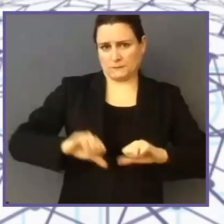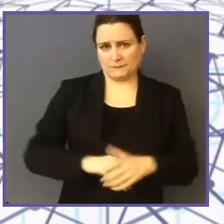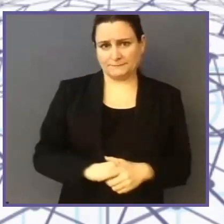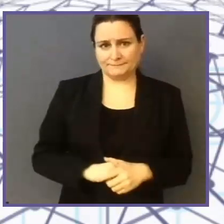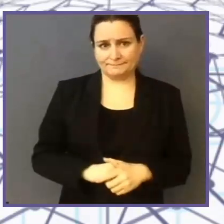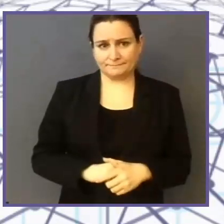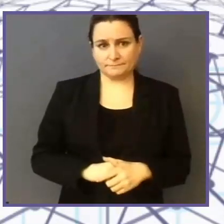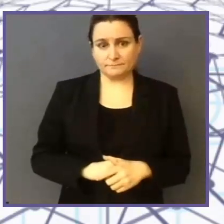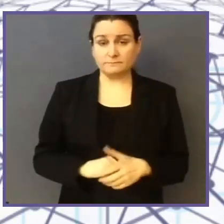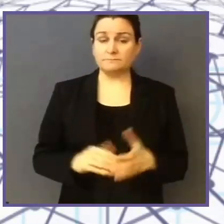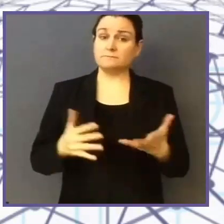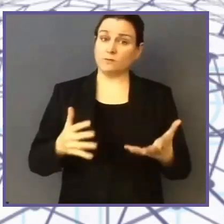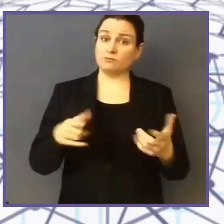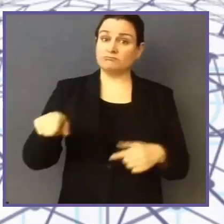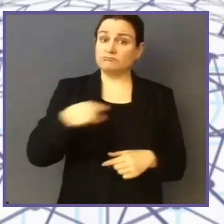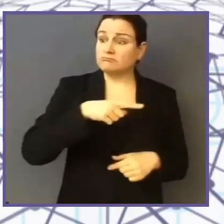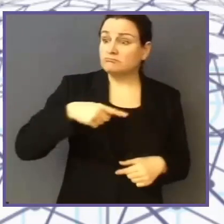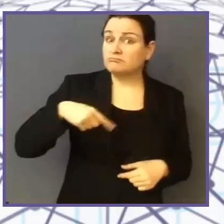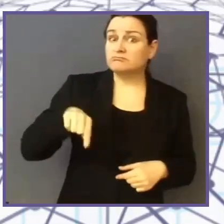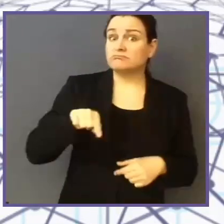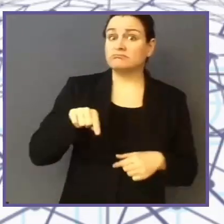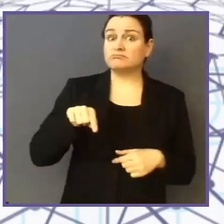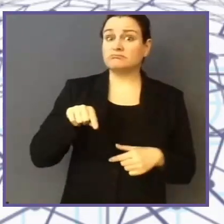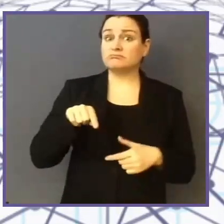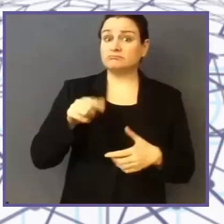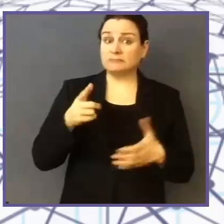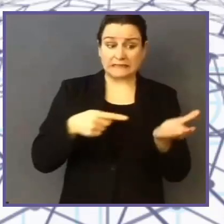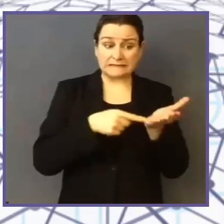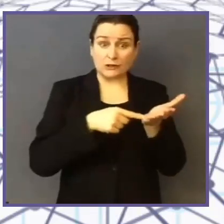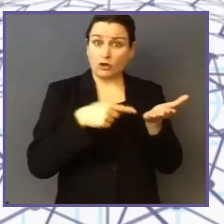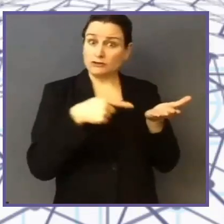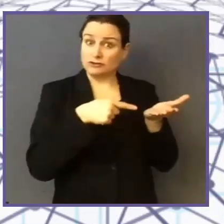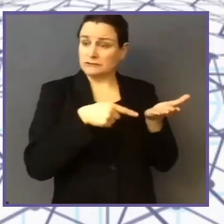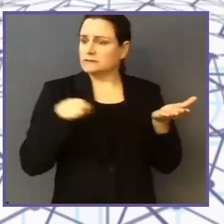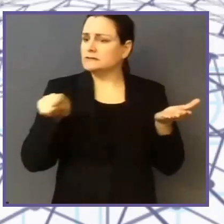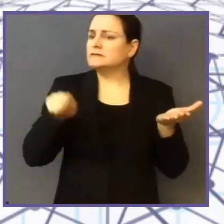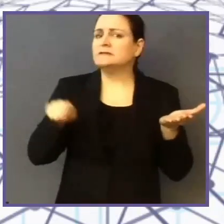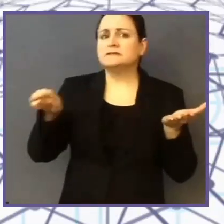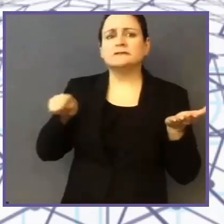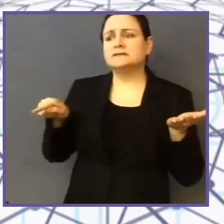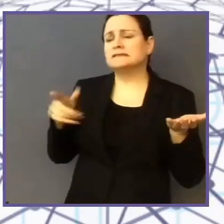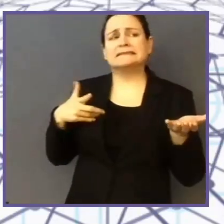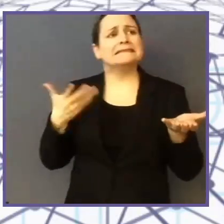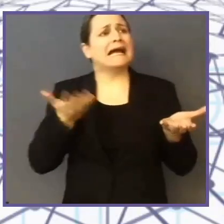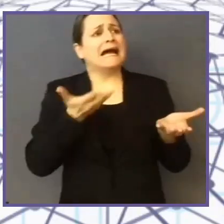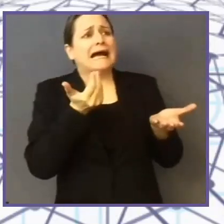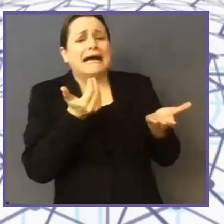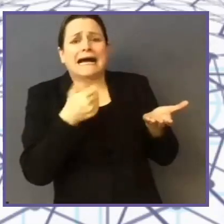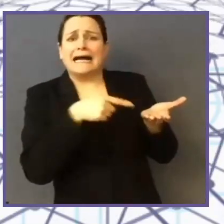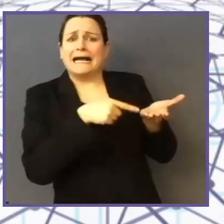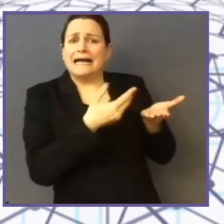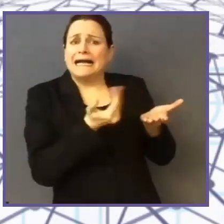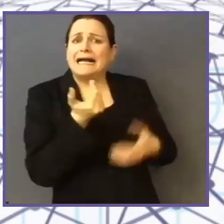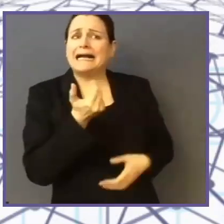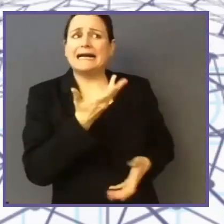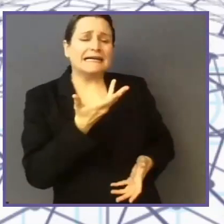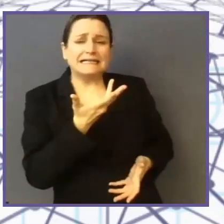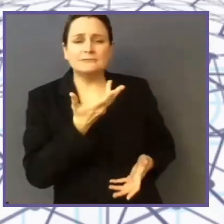most have been hampered by distance, finance, and often awareness in accessing assistive